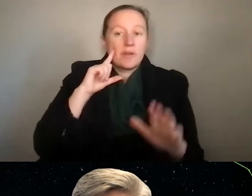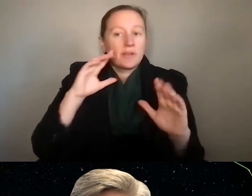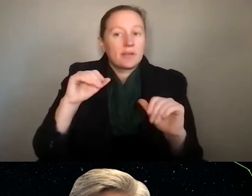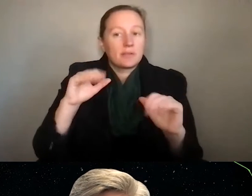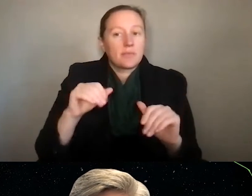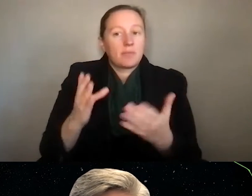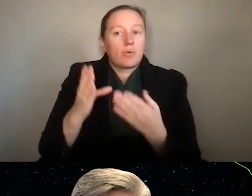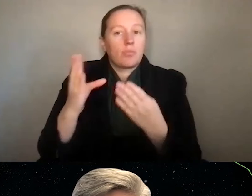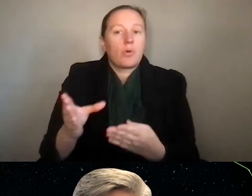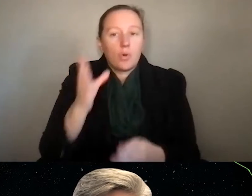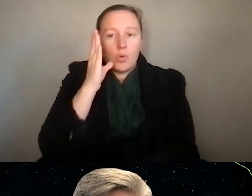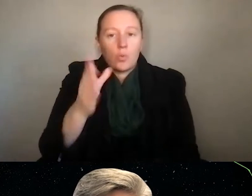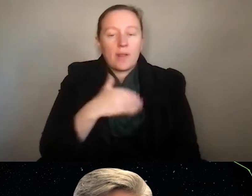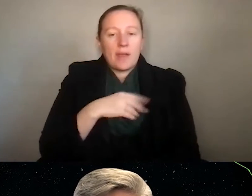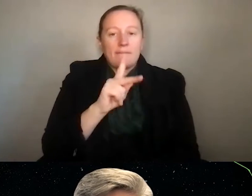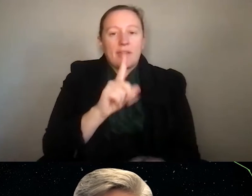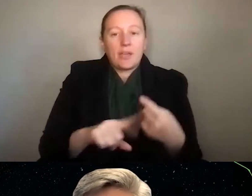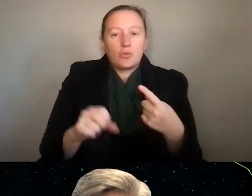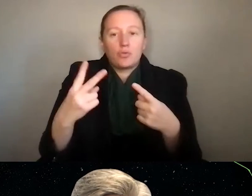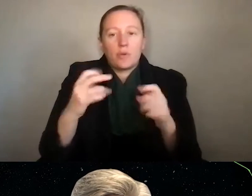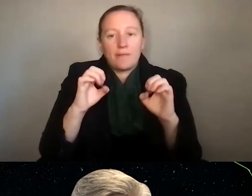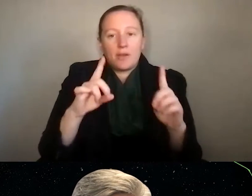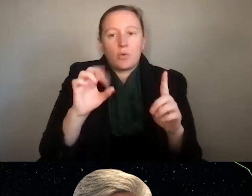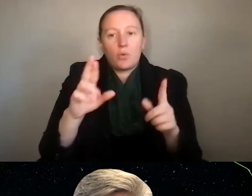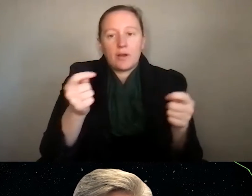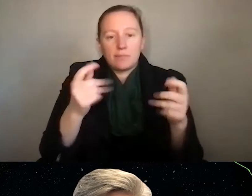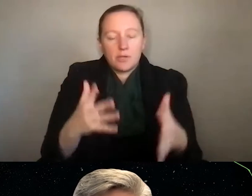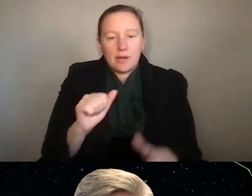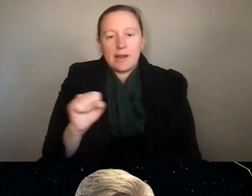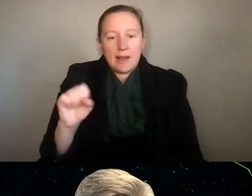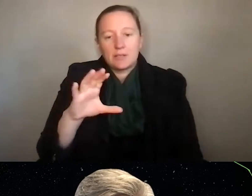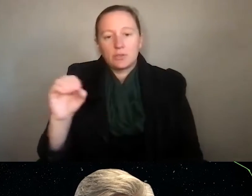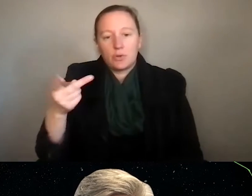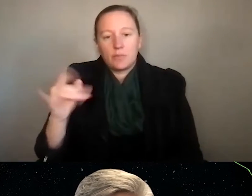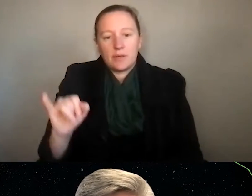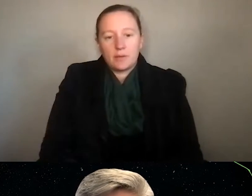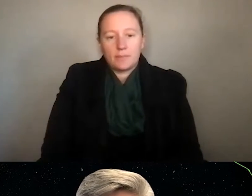have K-12 teachers or administrators as Co-PIs?